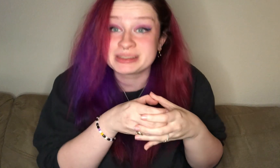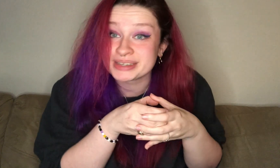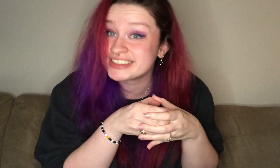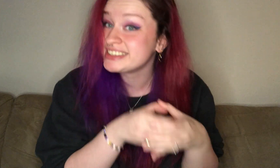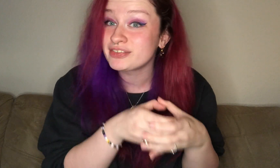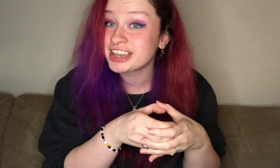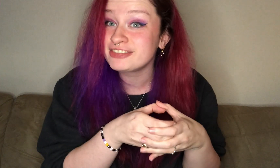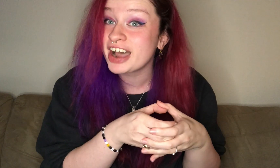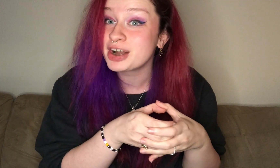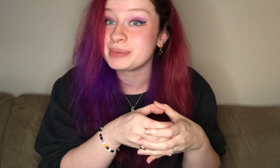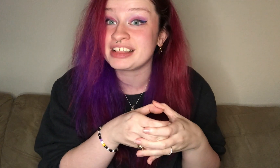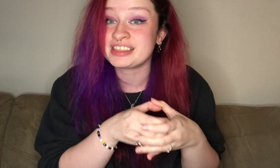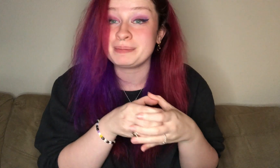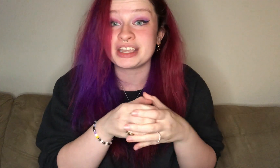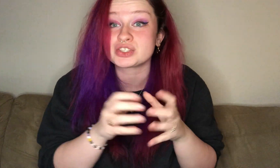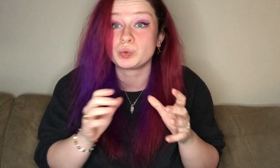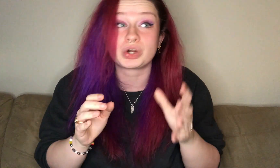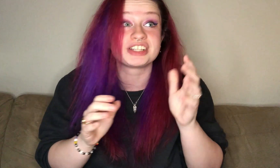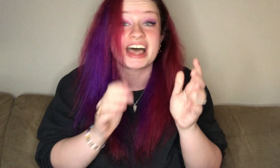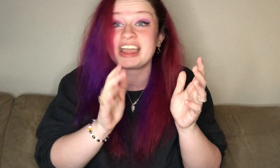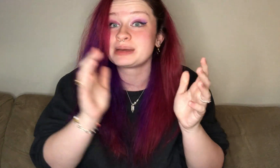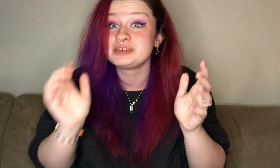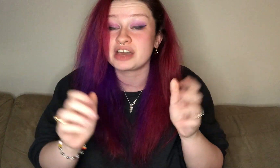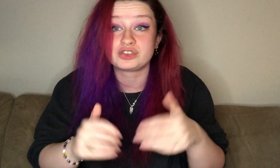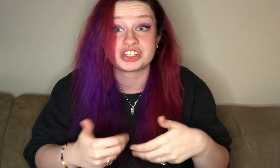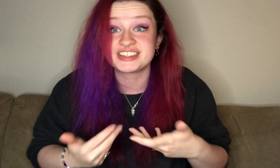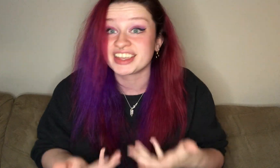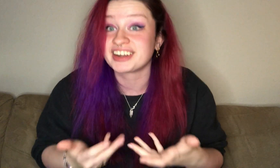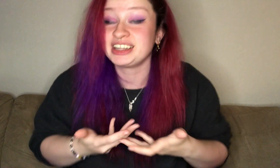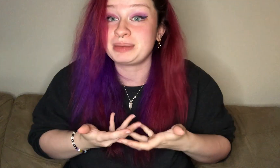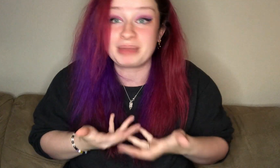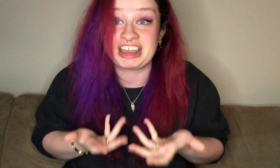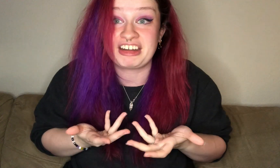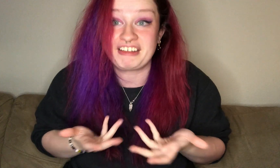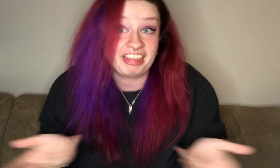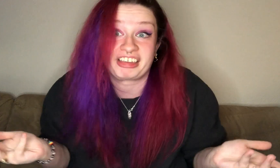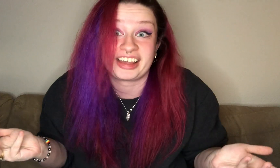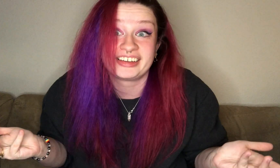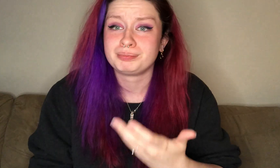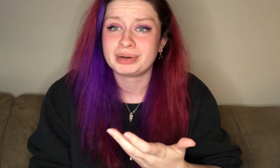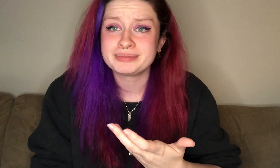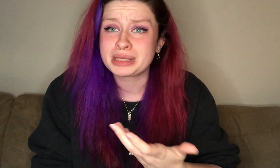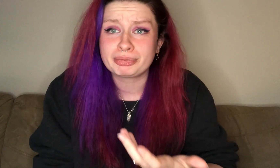specific environment that makes the words "i am Deaf" just suddenly mean nothing but people